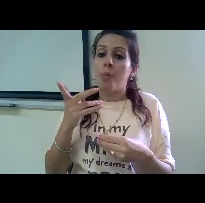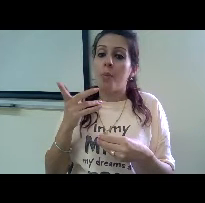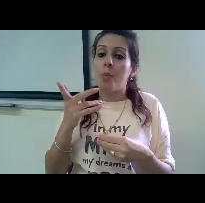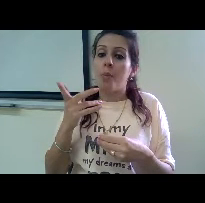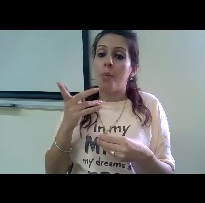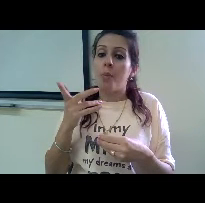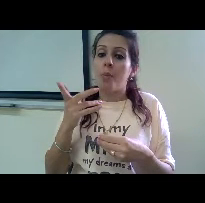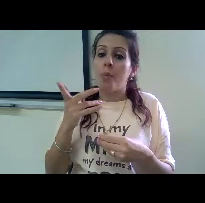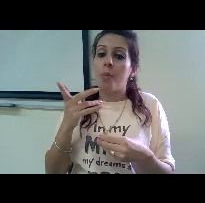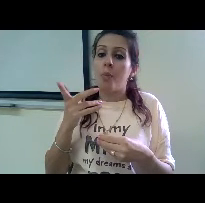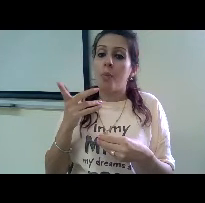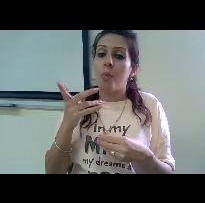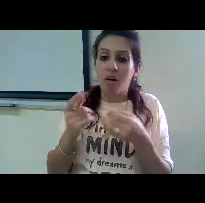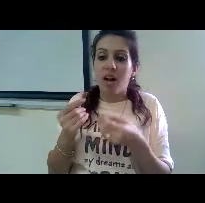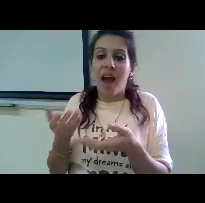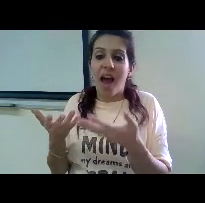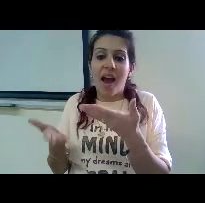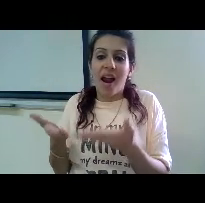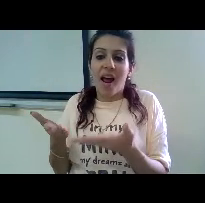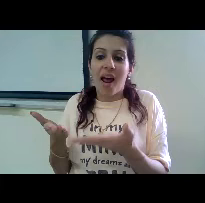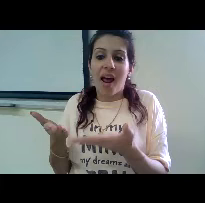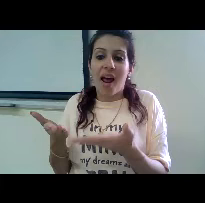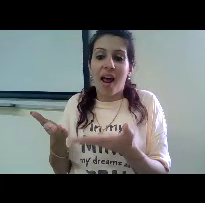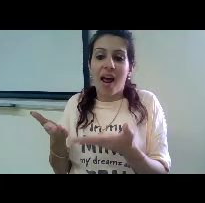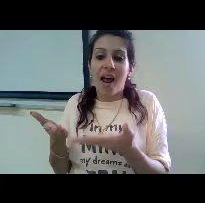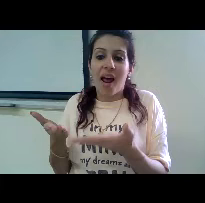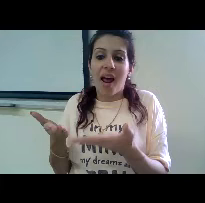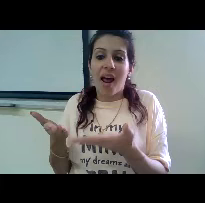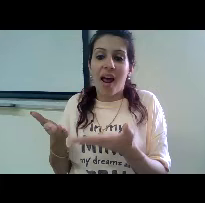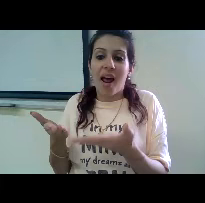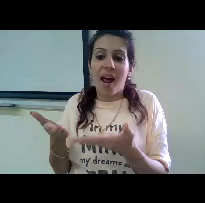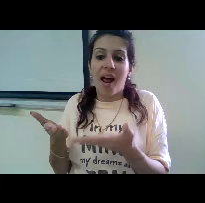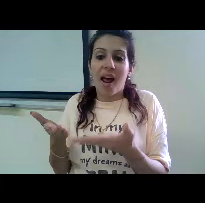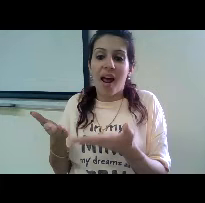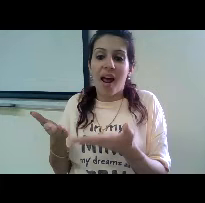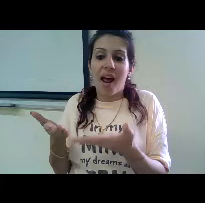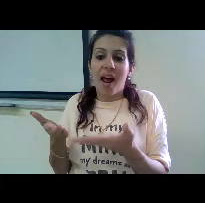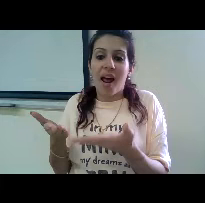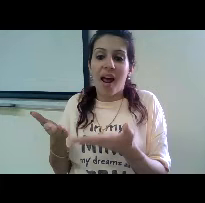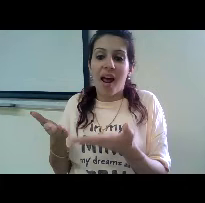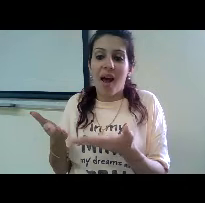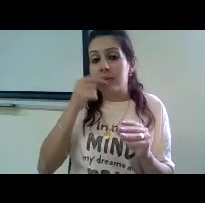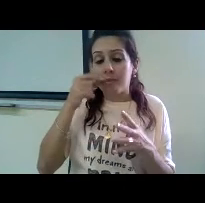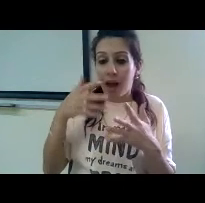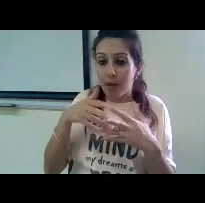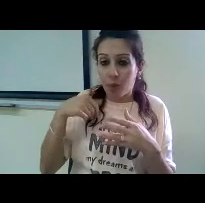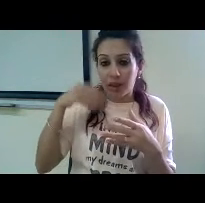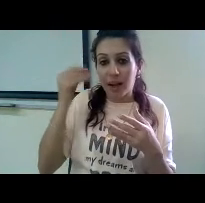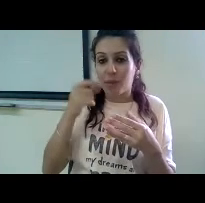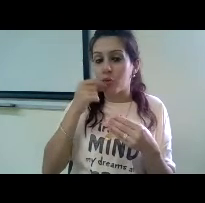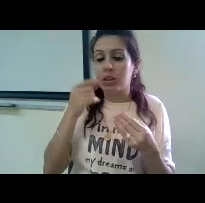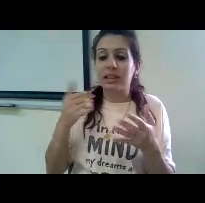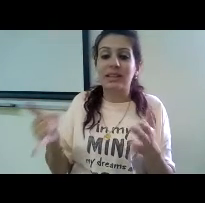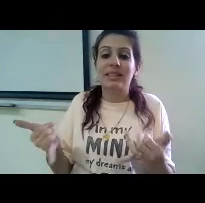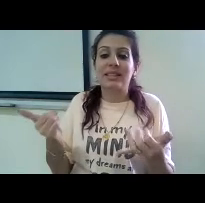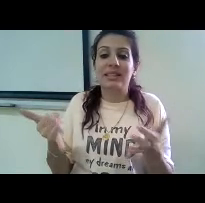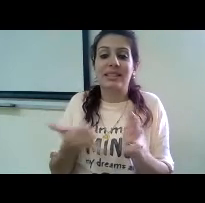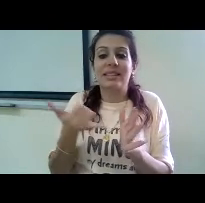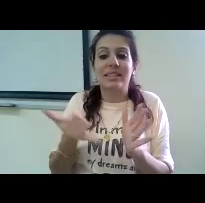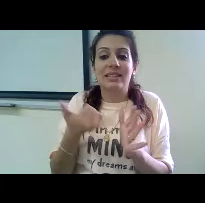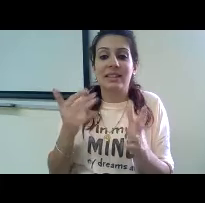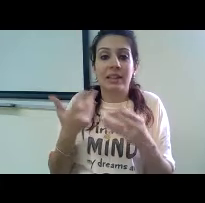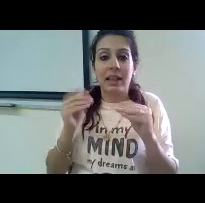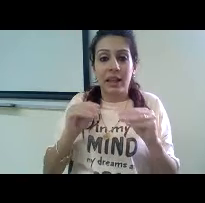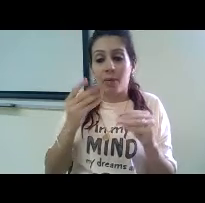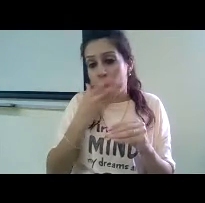They are not early school leavers, but do not master basic reading and mathematics.